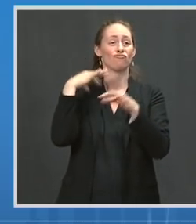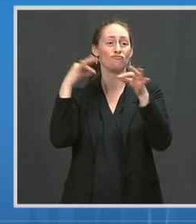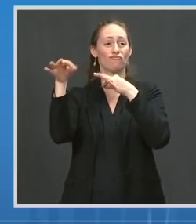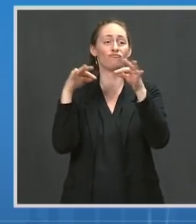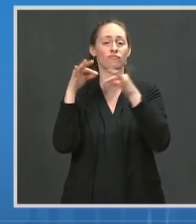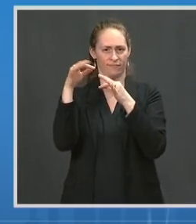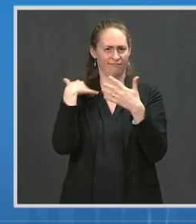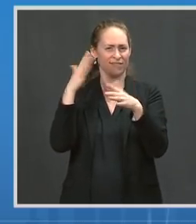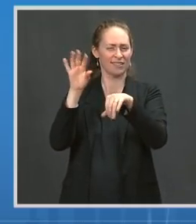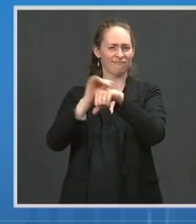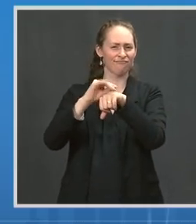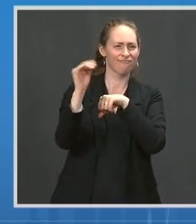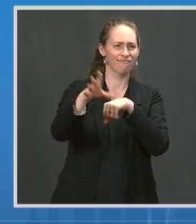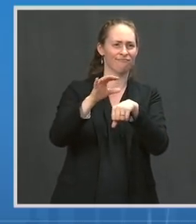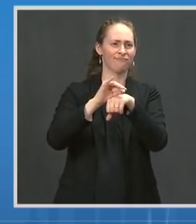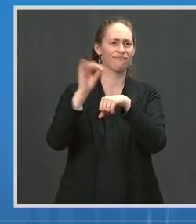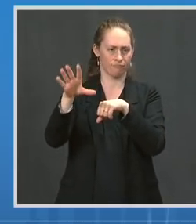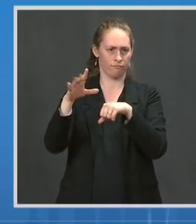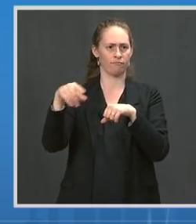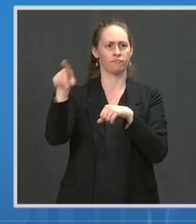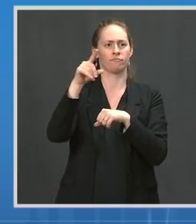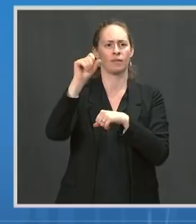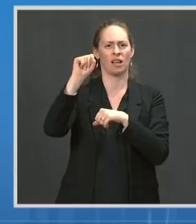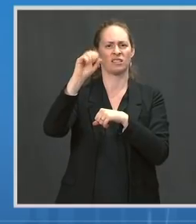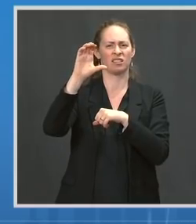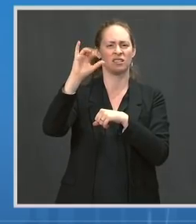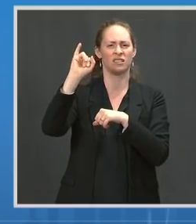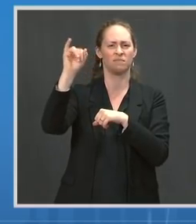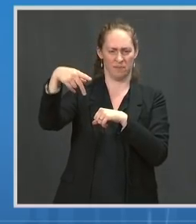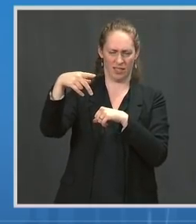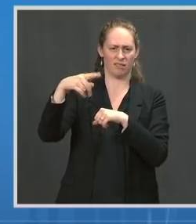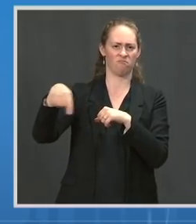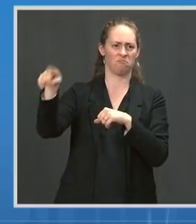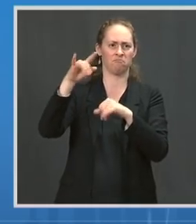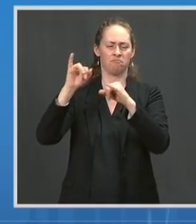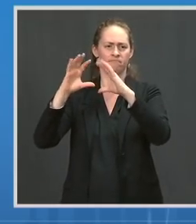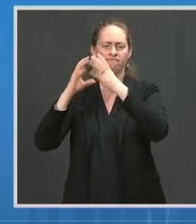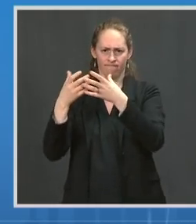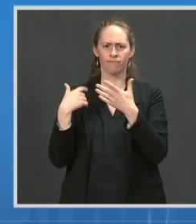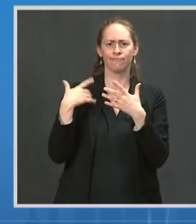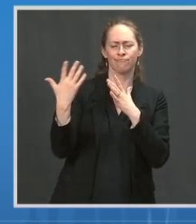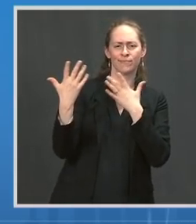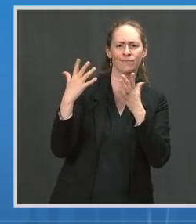or ACIP -- met to discuss the six cases and provide recommendations.